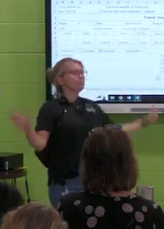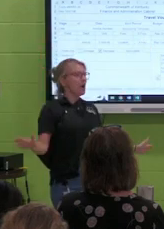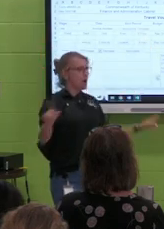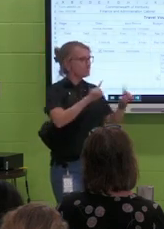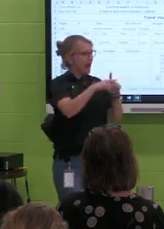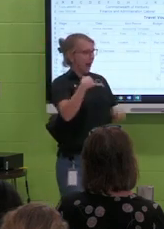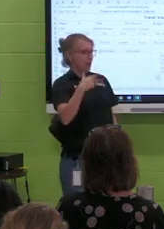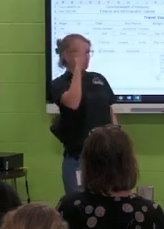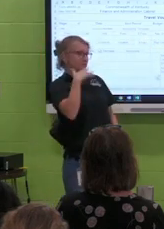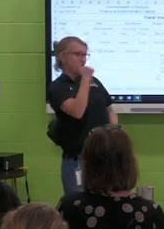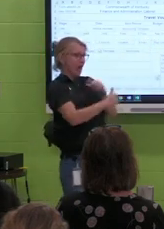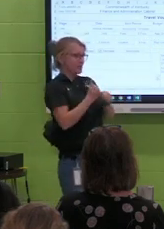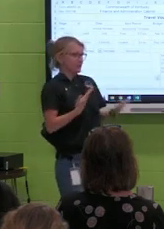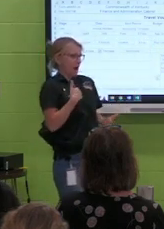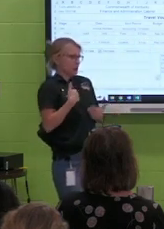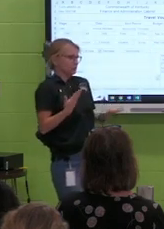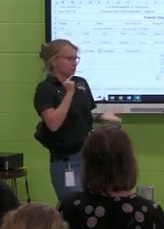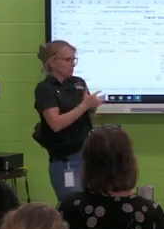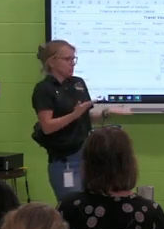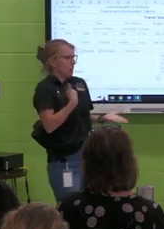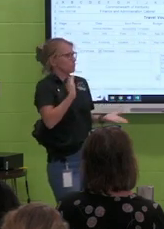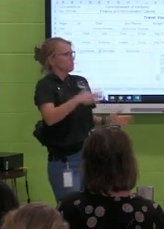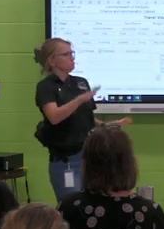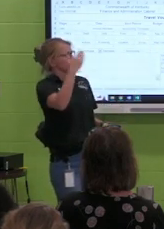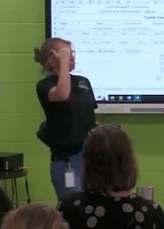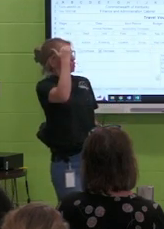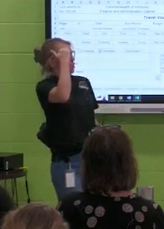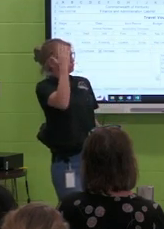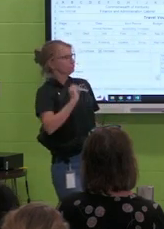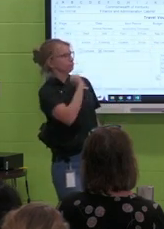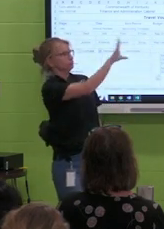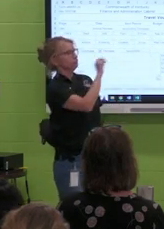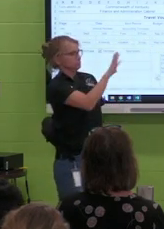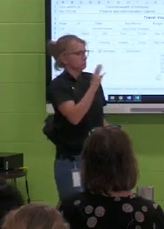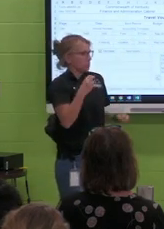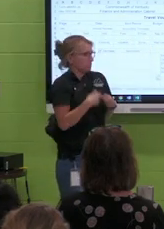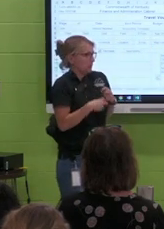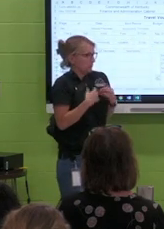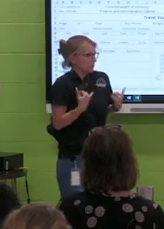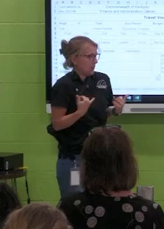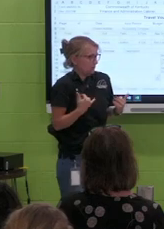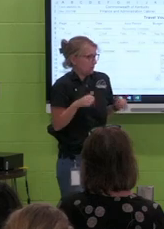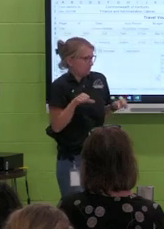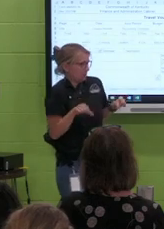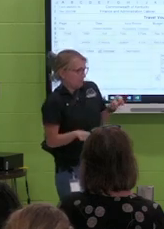a local fund or where's how do I handle that because you know I want to know that I'm doing